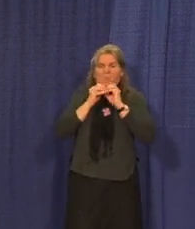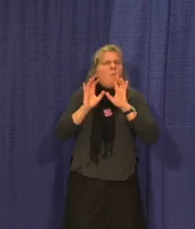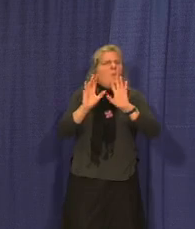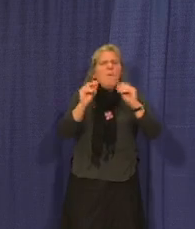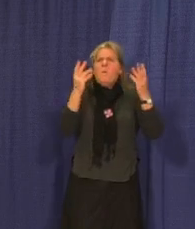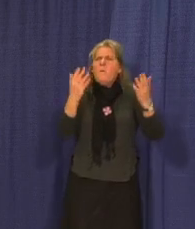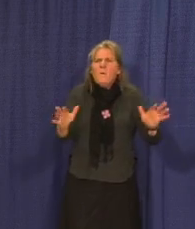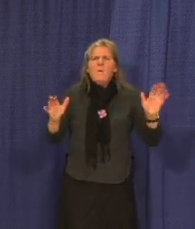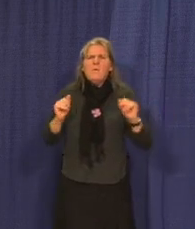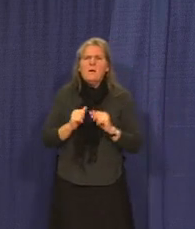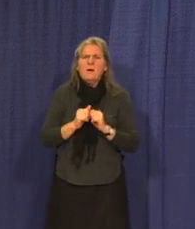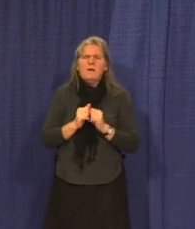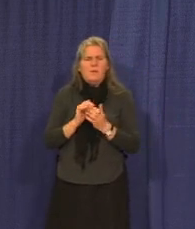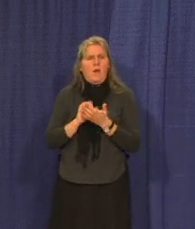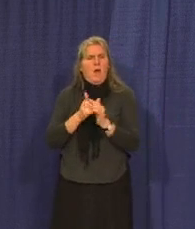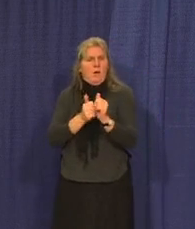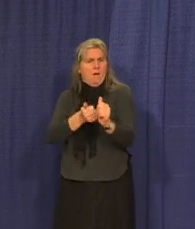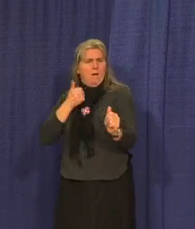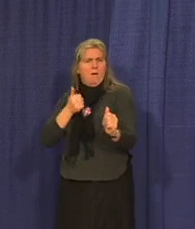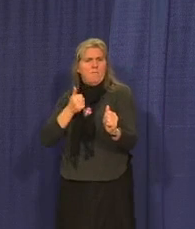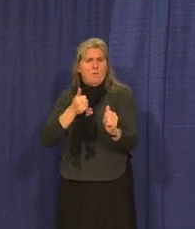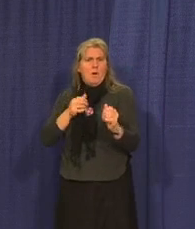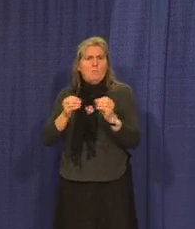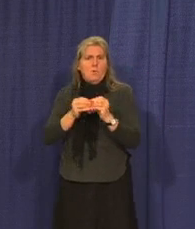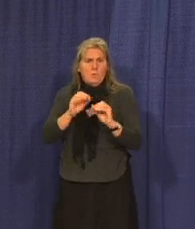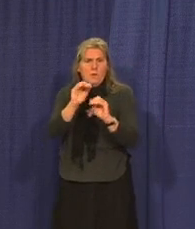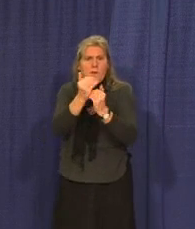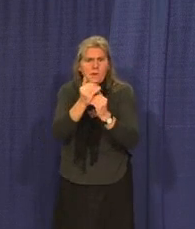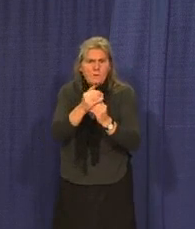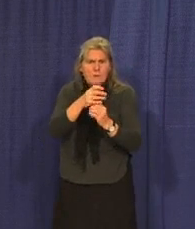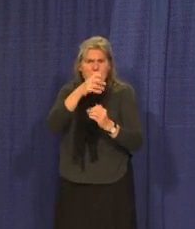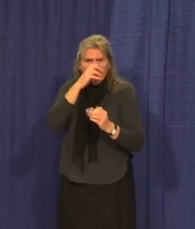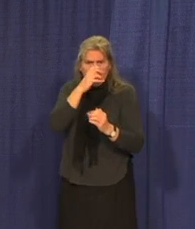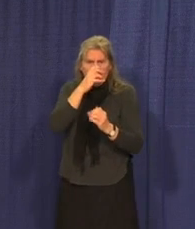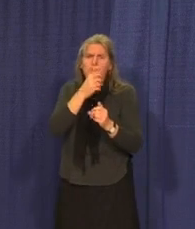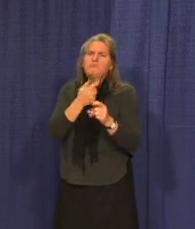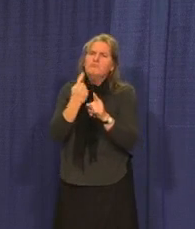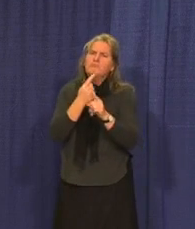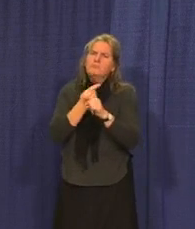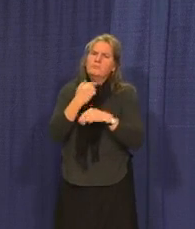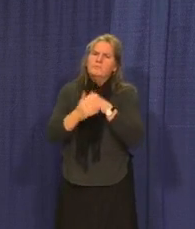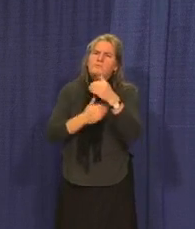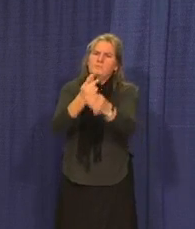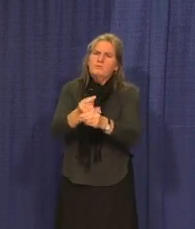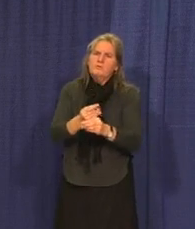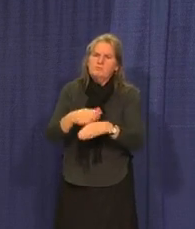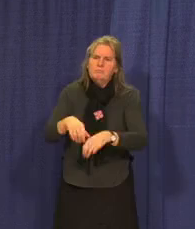phases, and the best way to prevent this is by everybody doing their part.